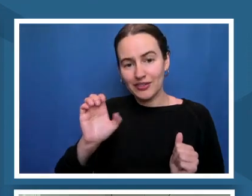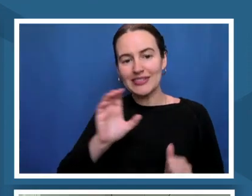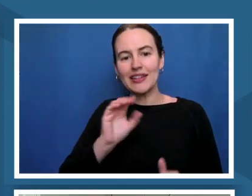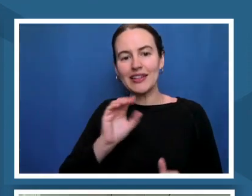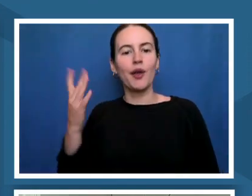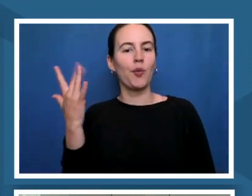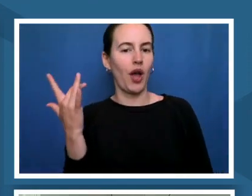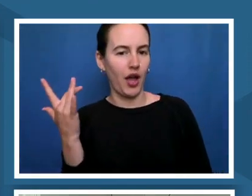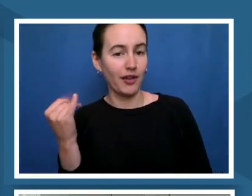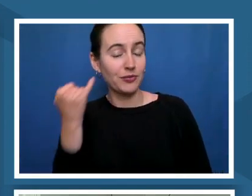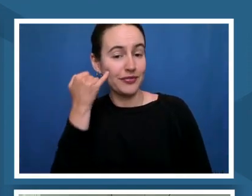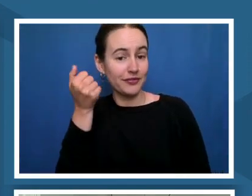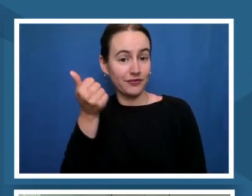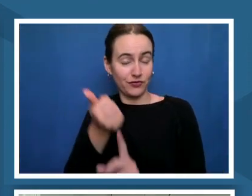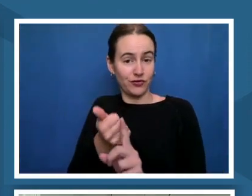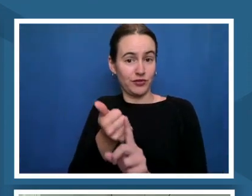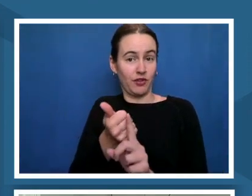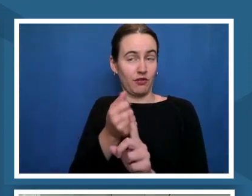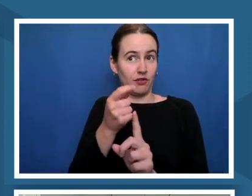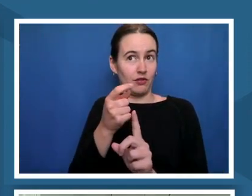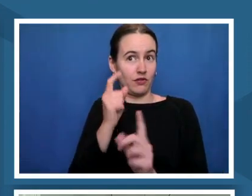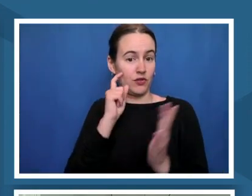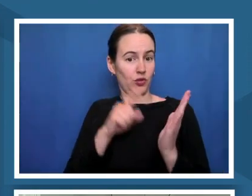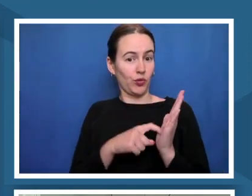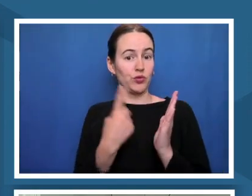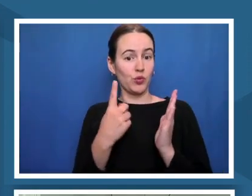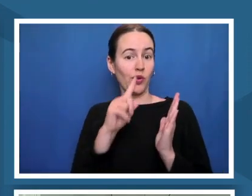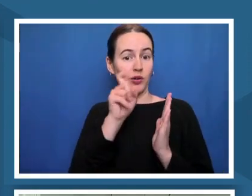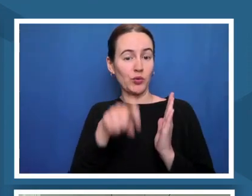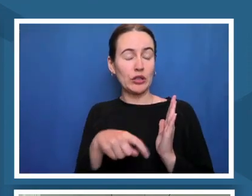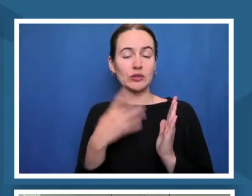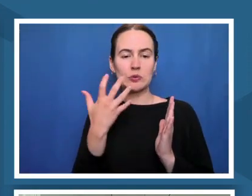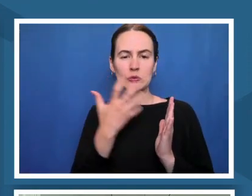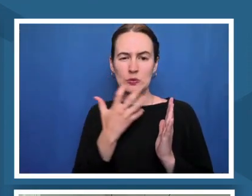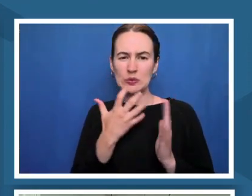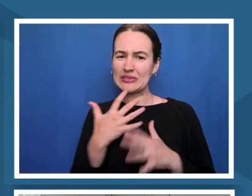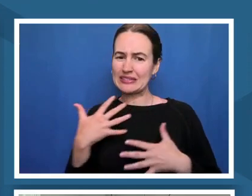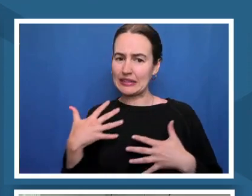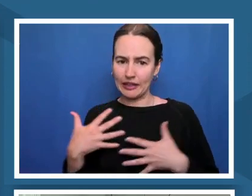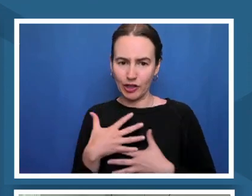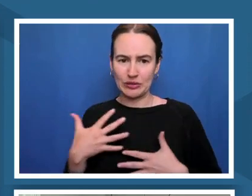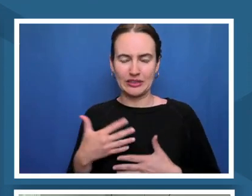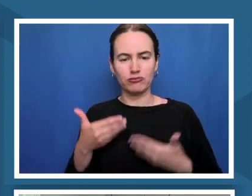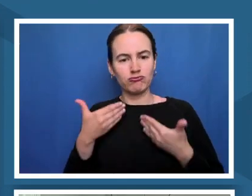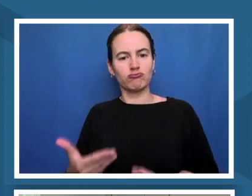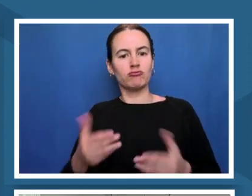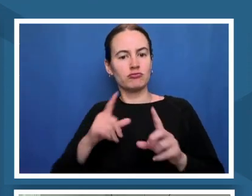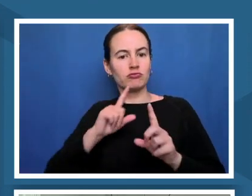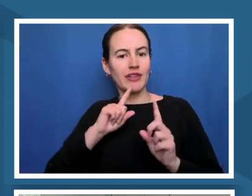these questions is potentially very scary to answer